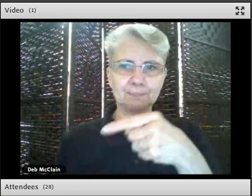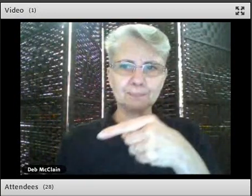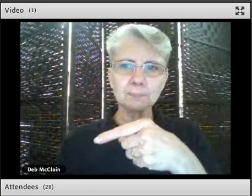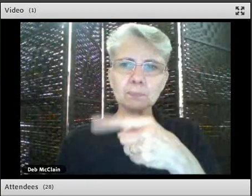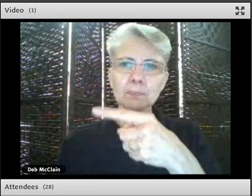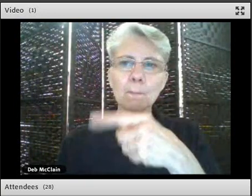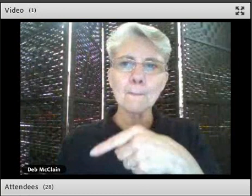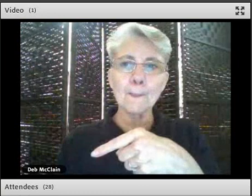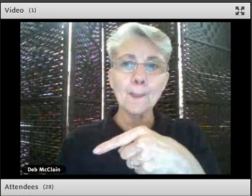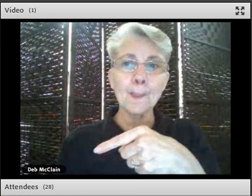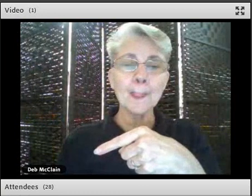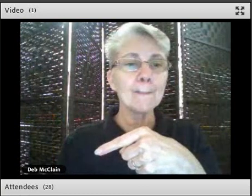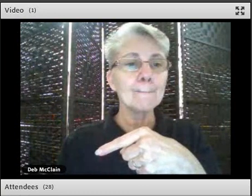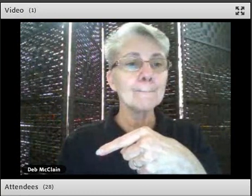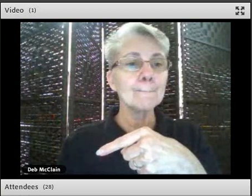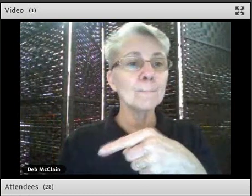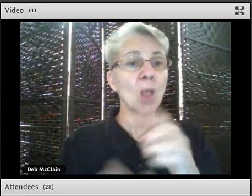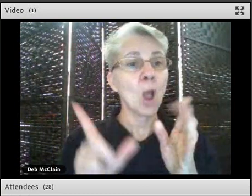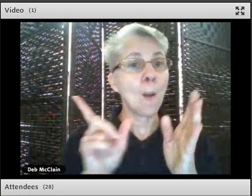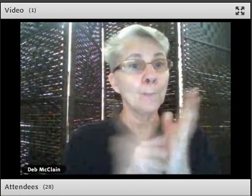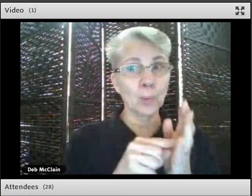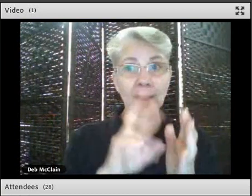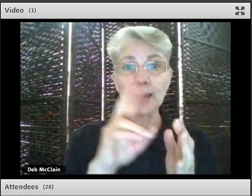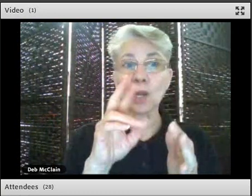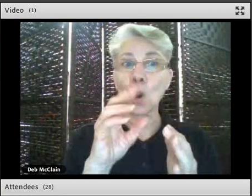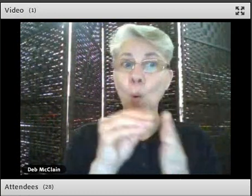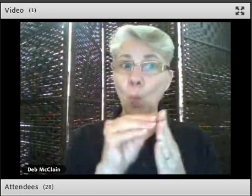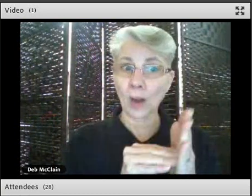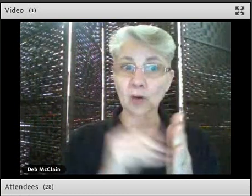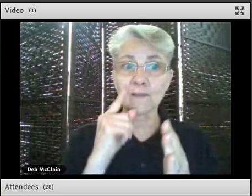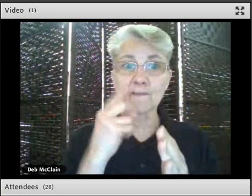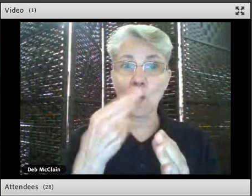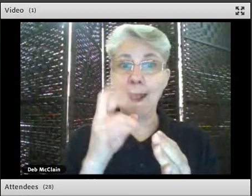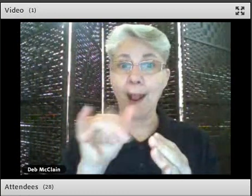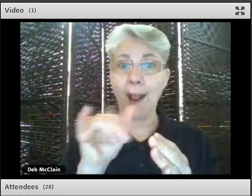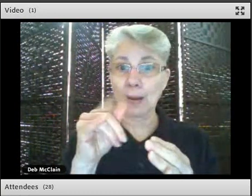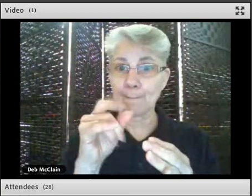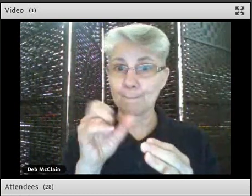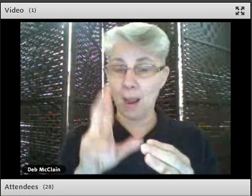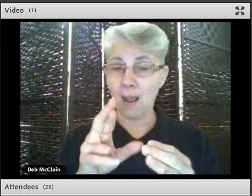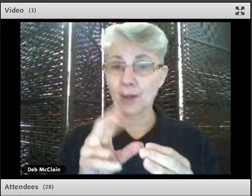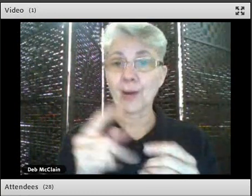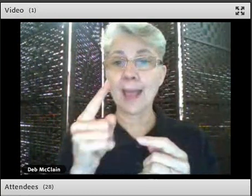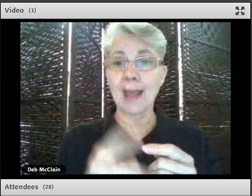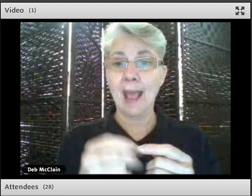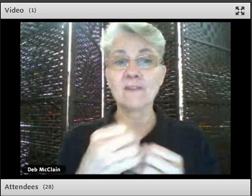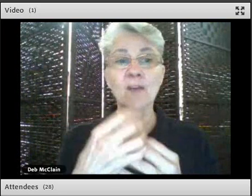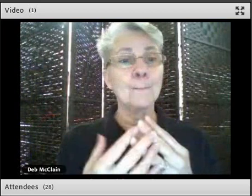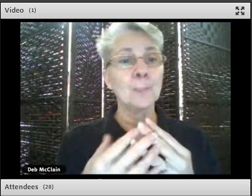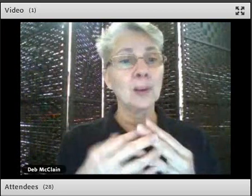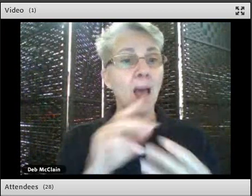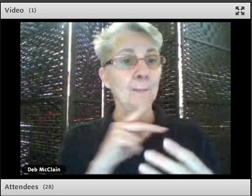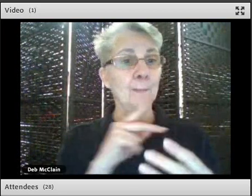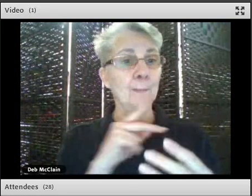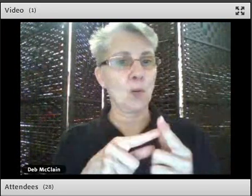we can point to the related expression, which is the sound recording, the audio recording.